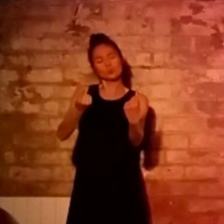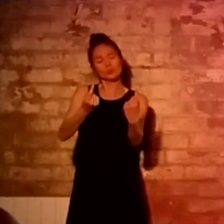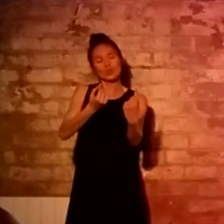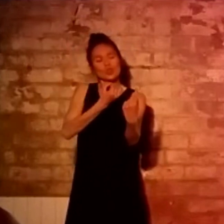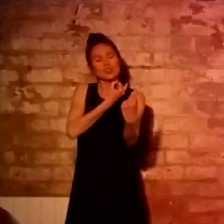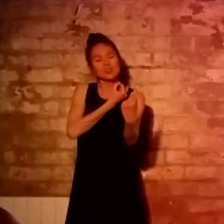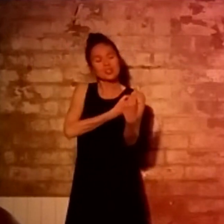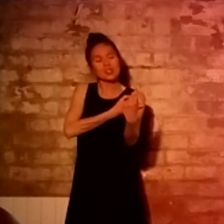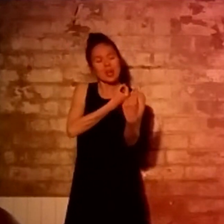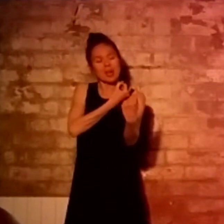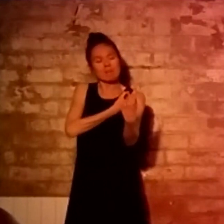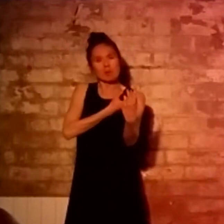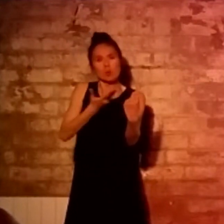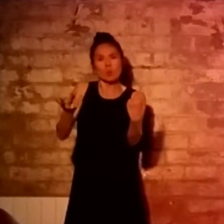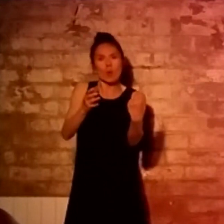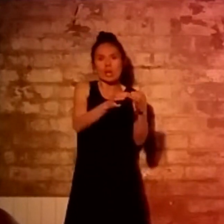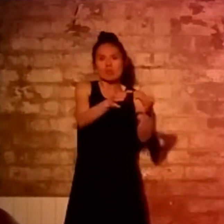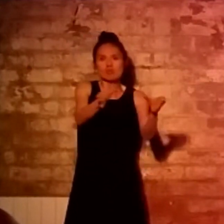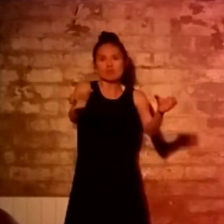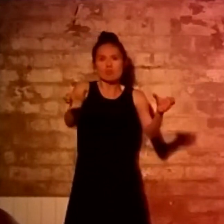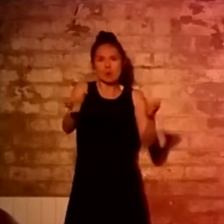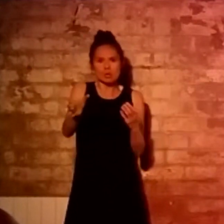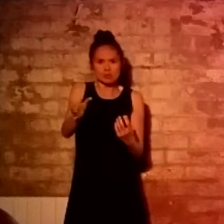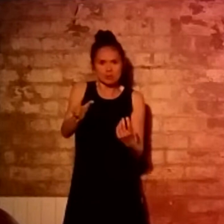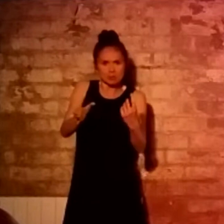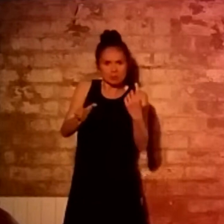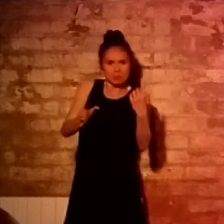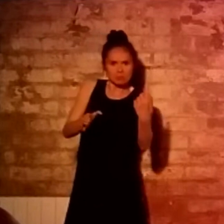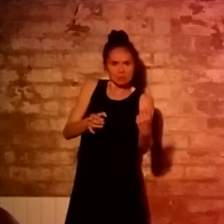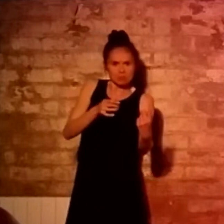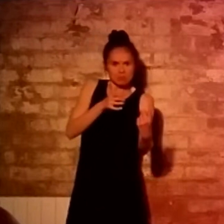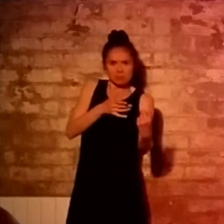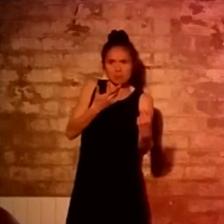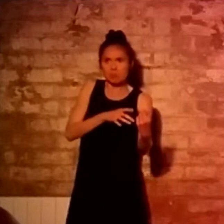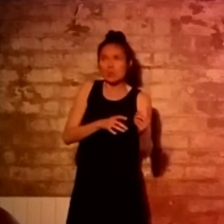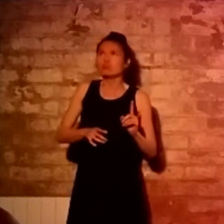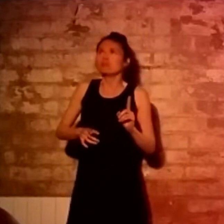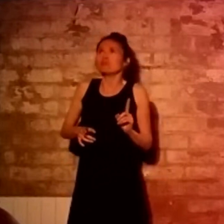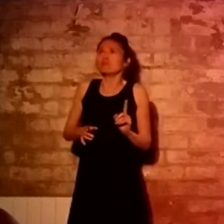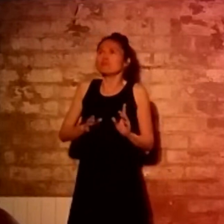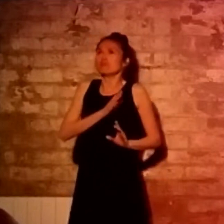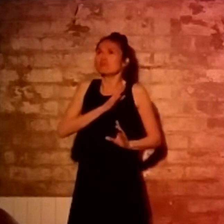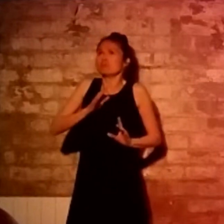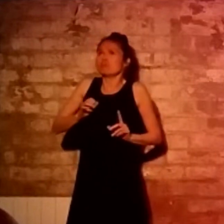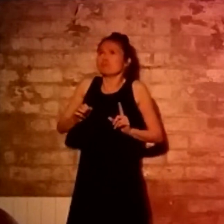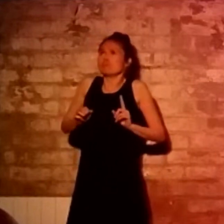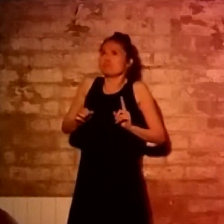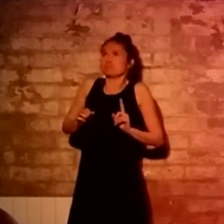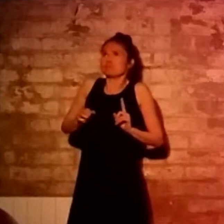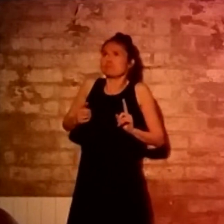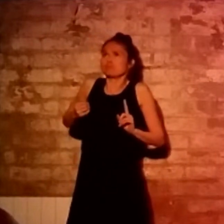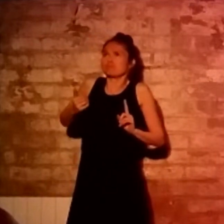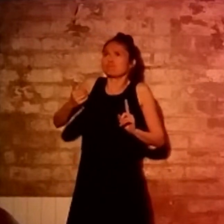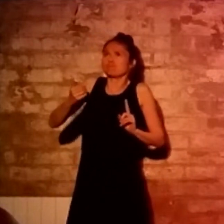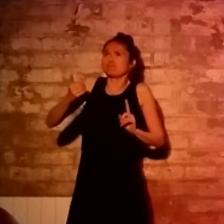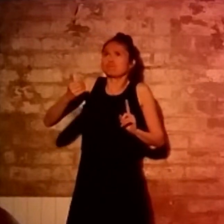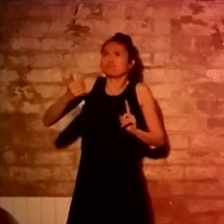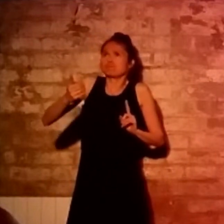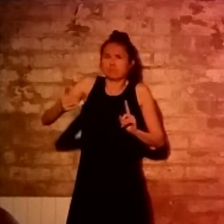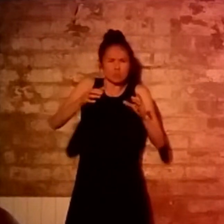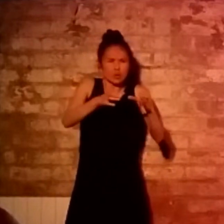Stood staunch for some thousand summers it seems. Built with genius.